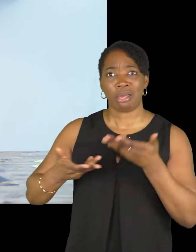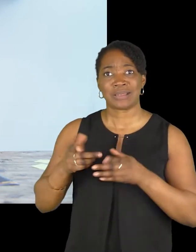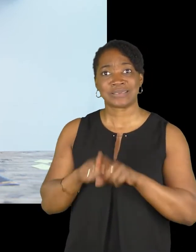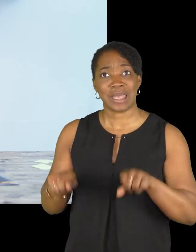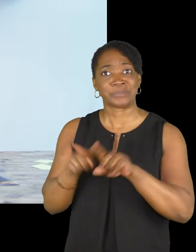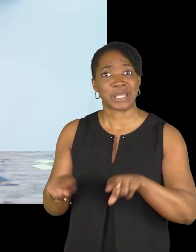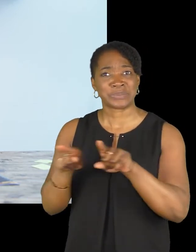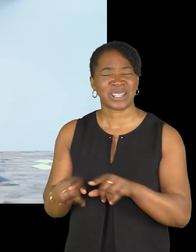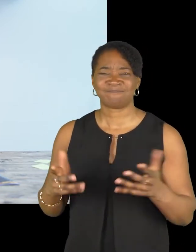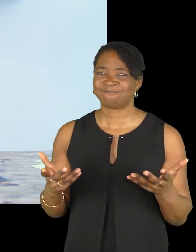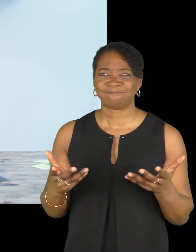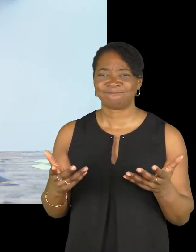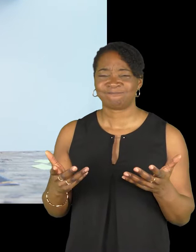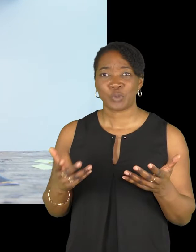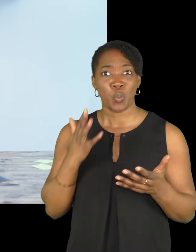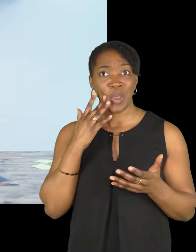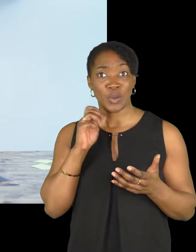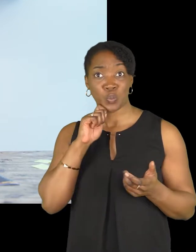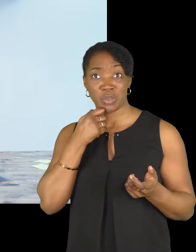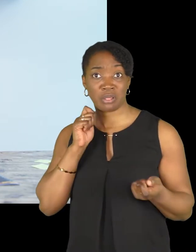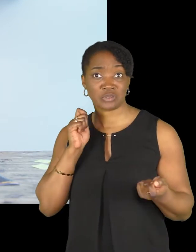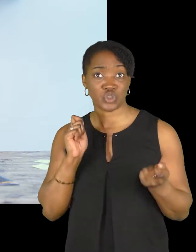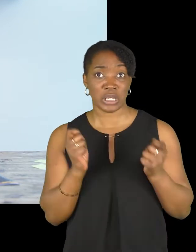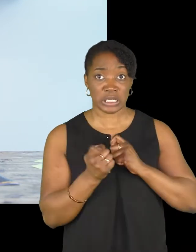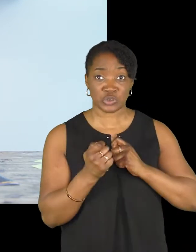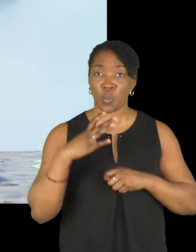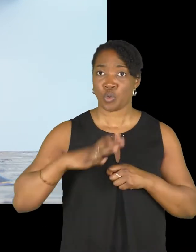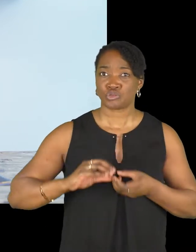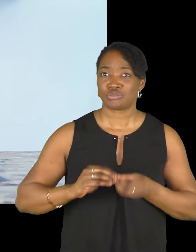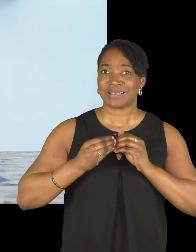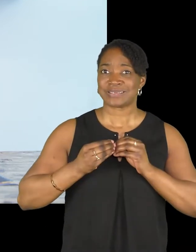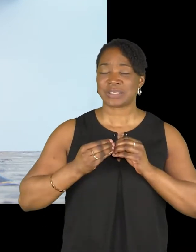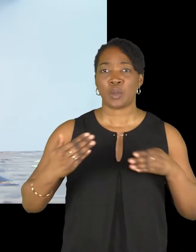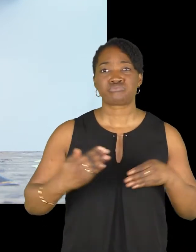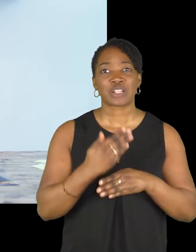and, you know, when are things going to change? So we wanted to create practical resource and for me,